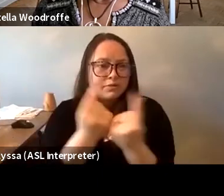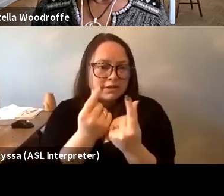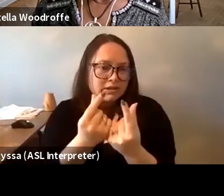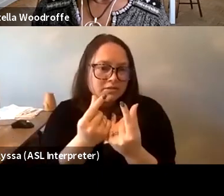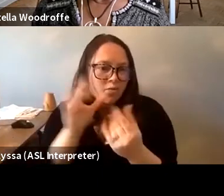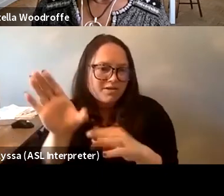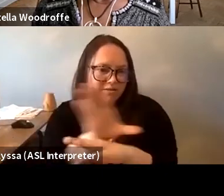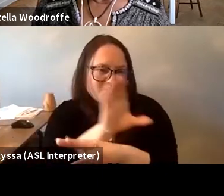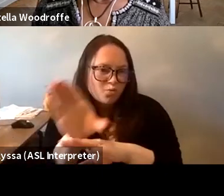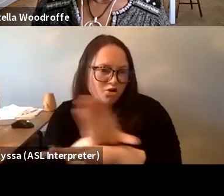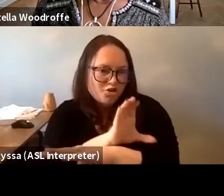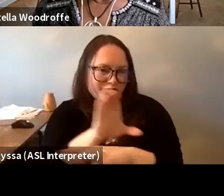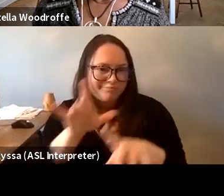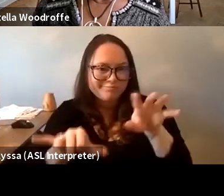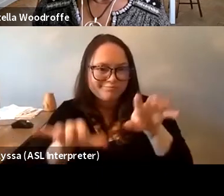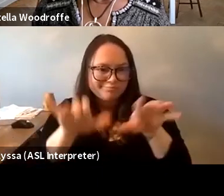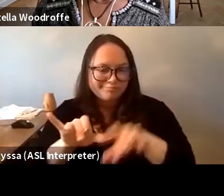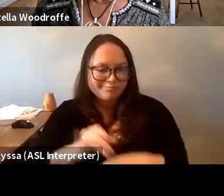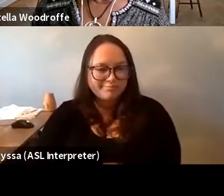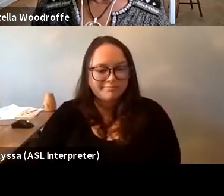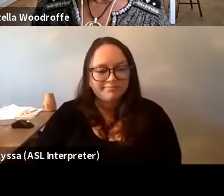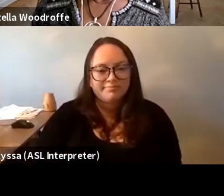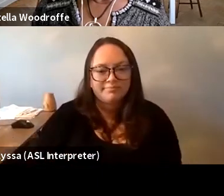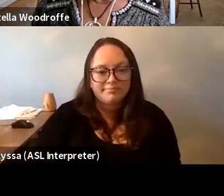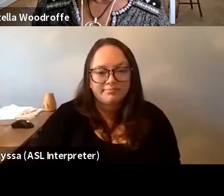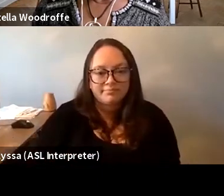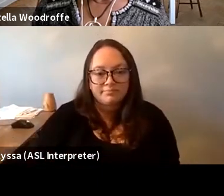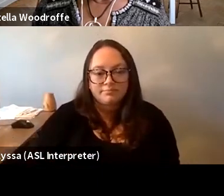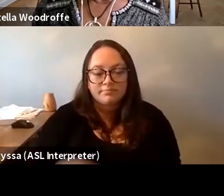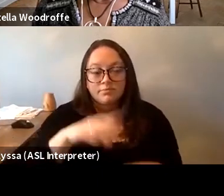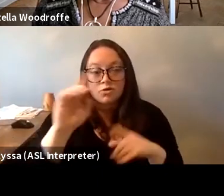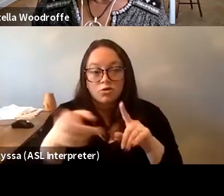So. So when you ask, you know, how's the world understanding